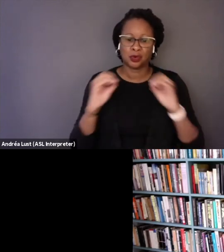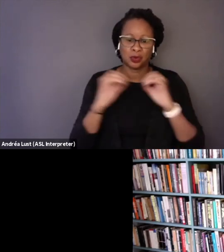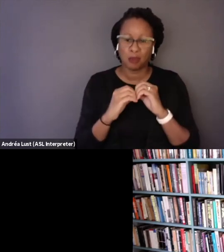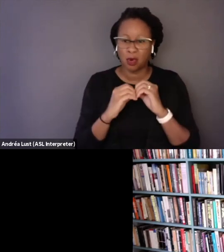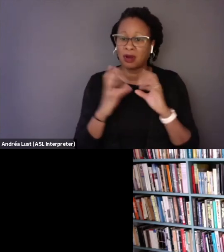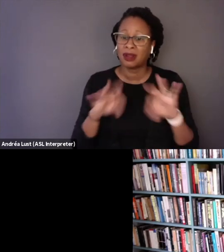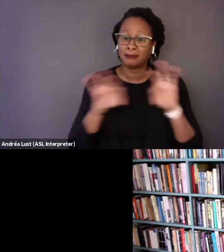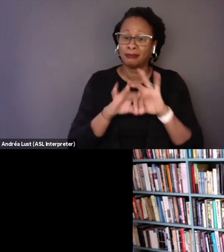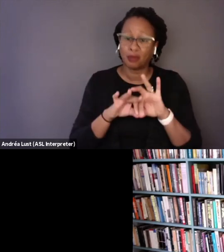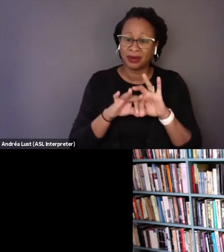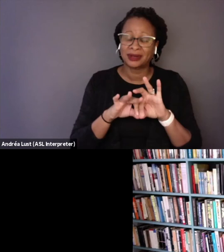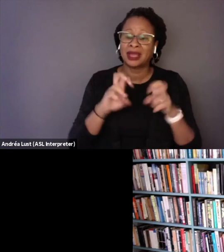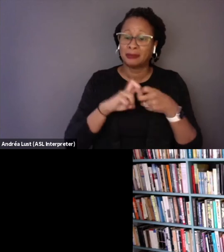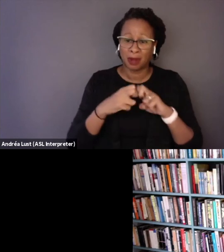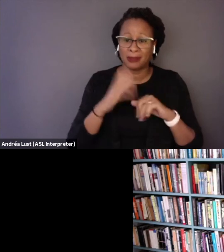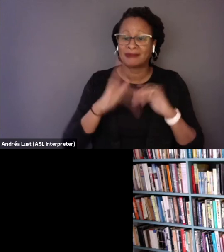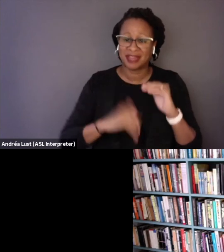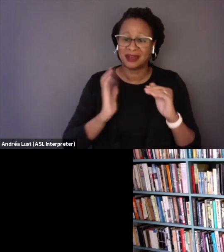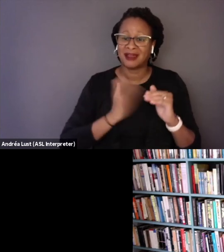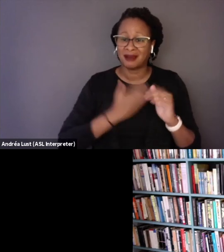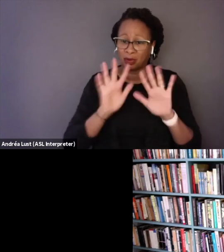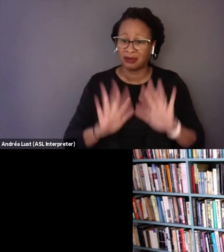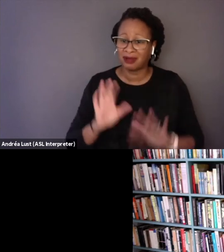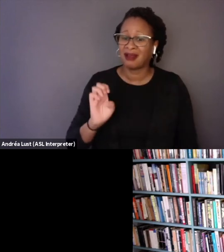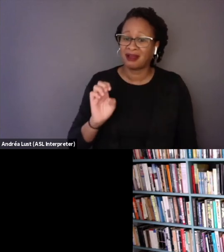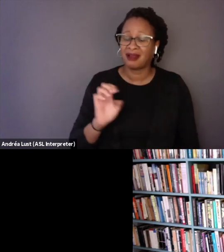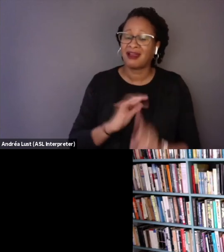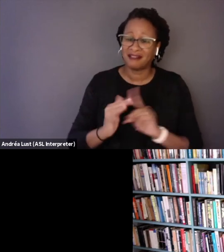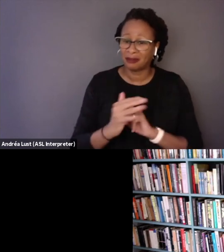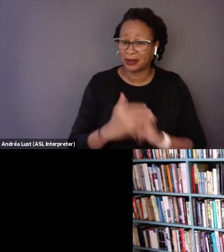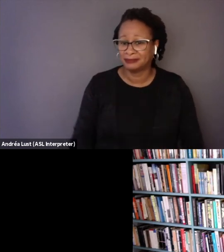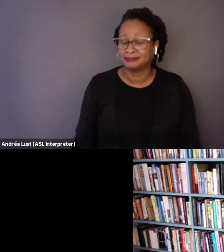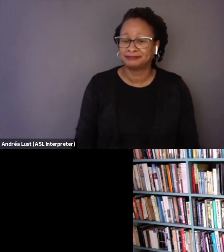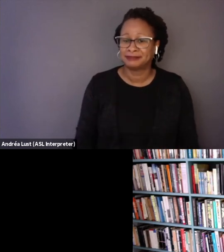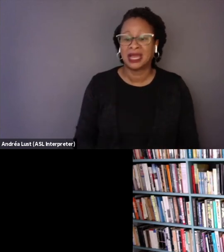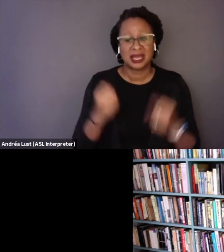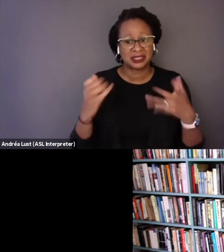to be talking about. And that, again, so many of my fellow filmmakers are engaged in this discourse as well